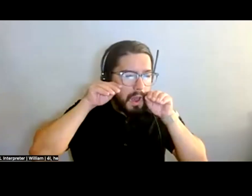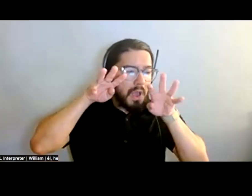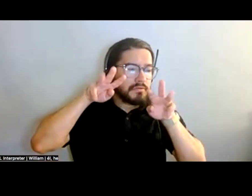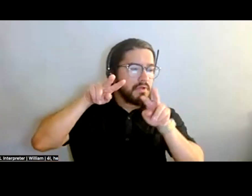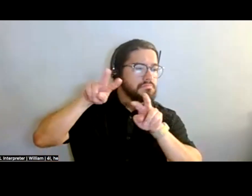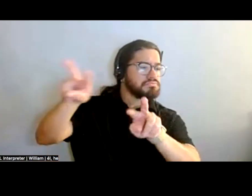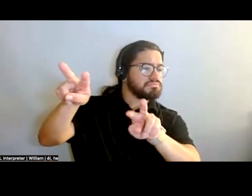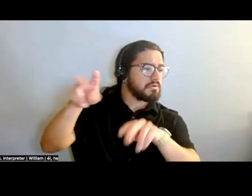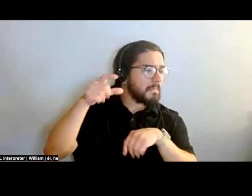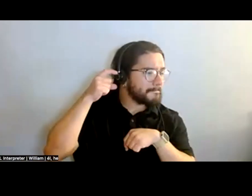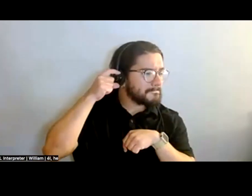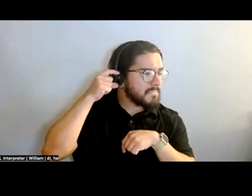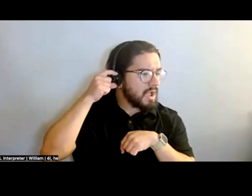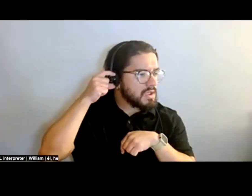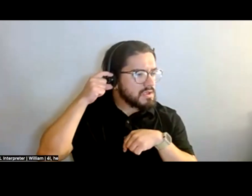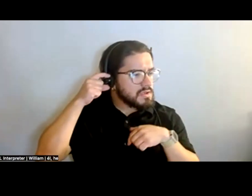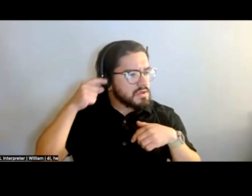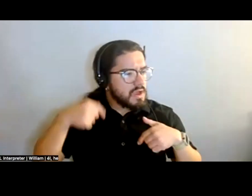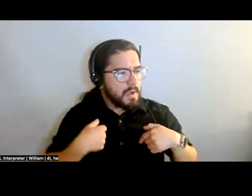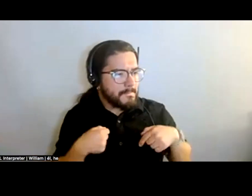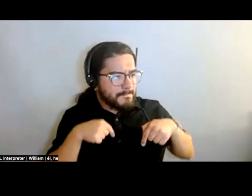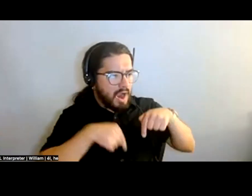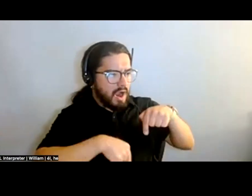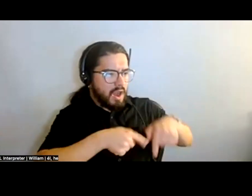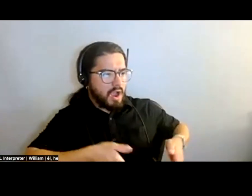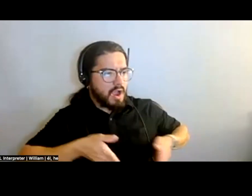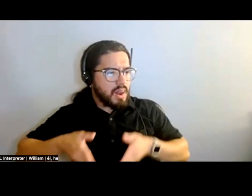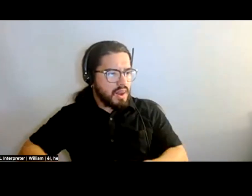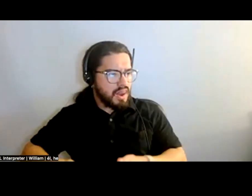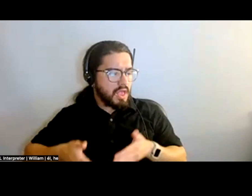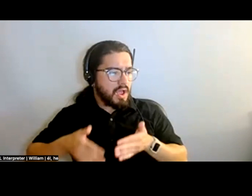of my steps The cats prowl around they lick me